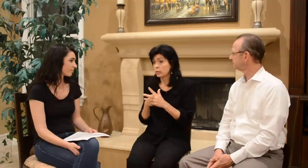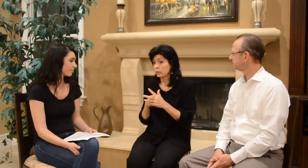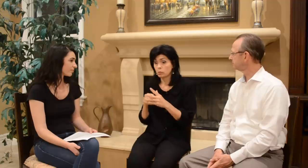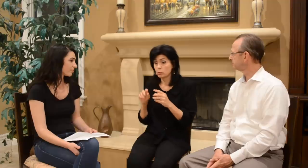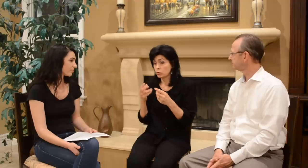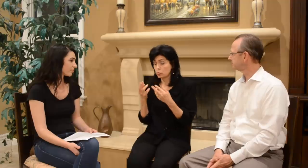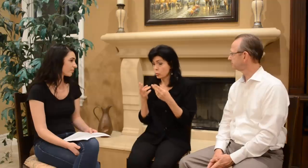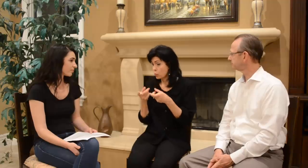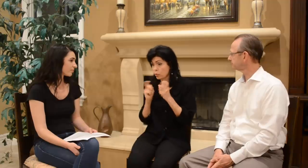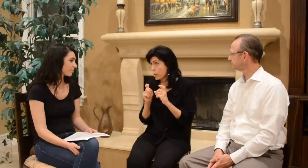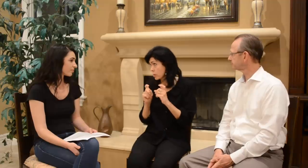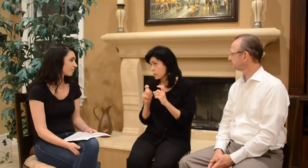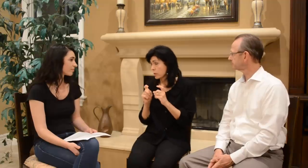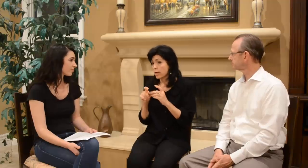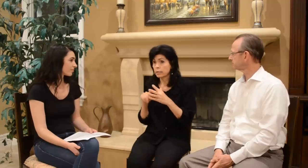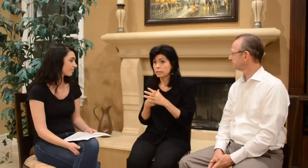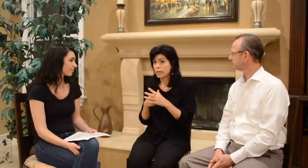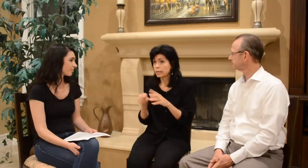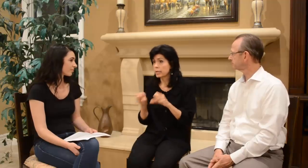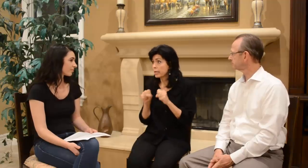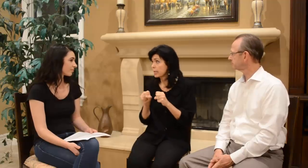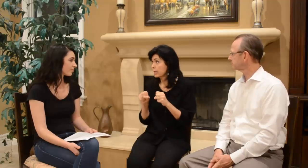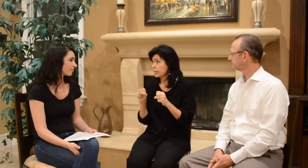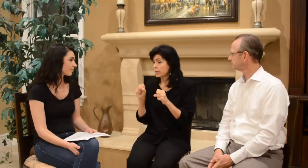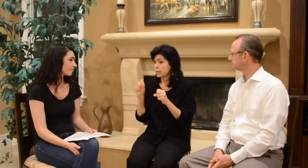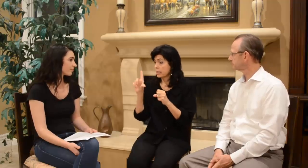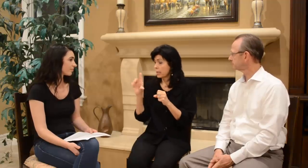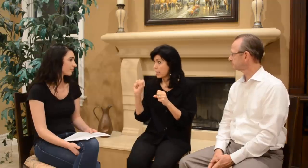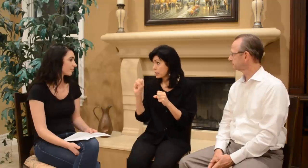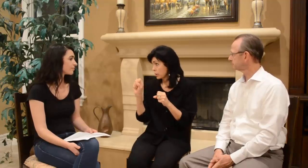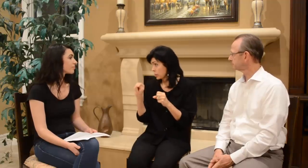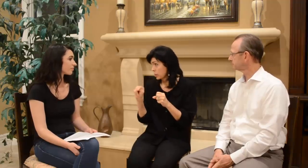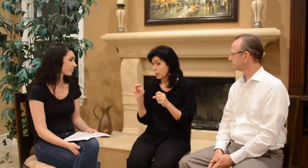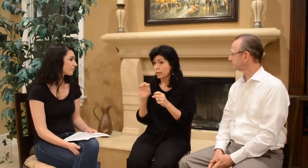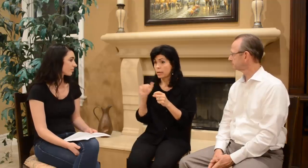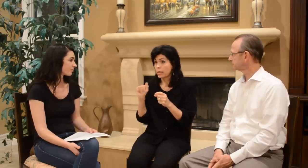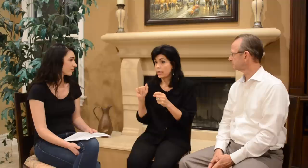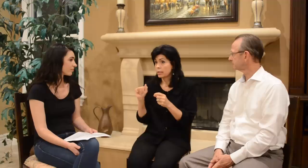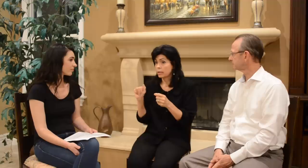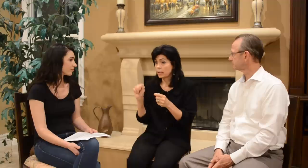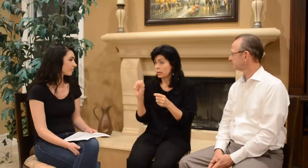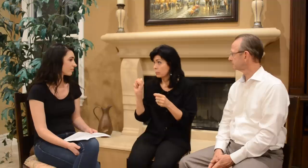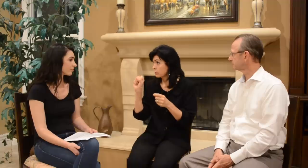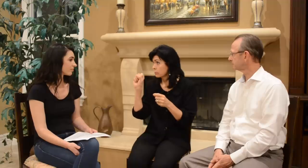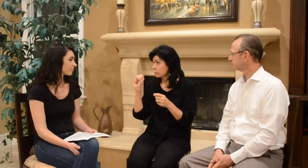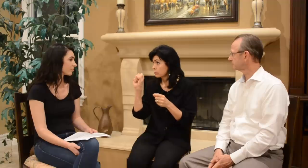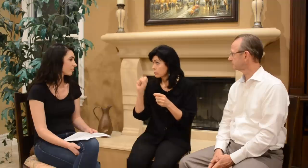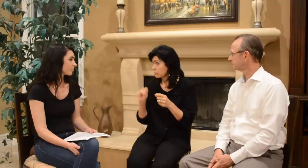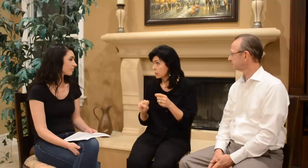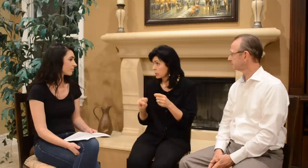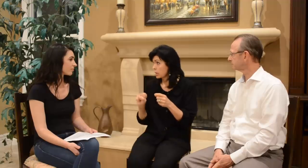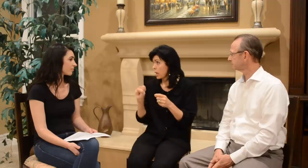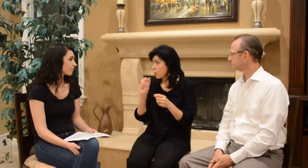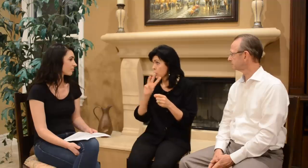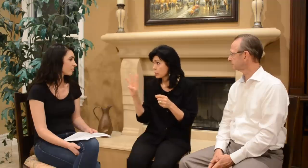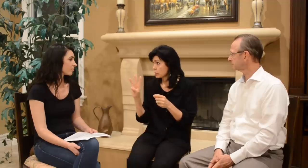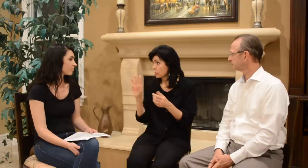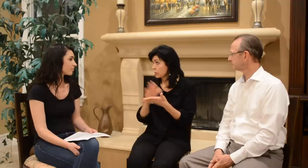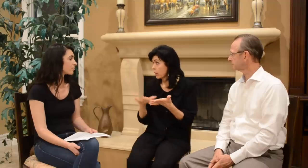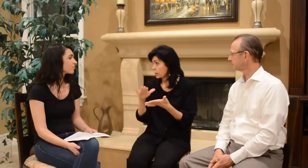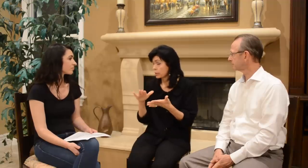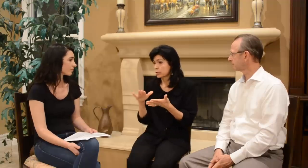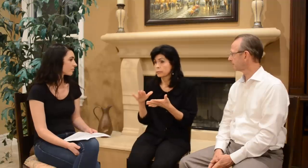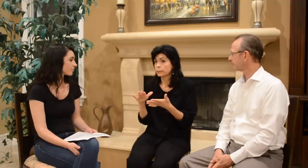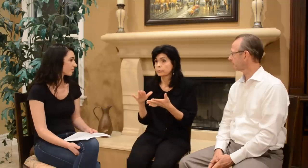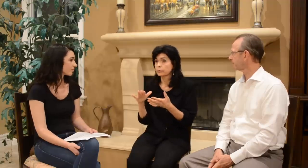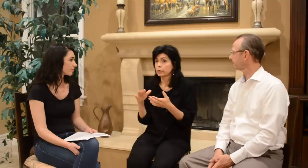So immediately- quick- I started taking lessons at Southwestern College.